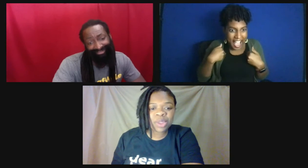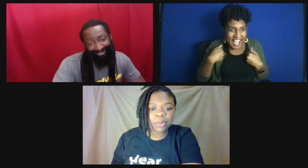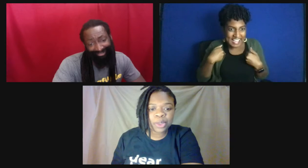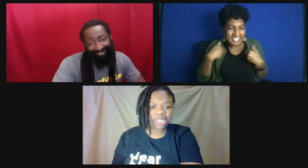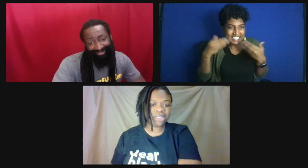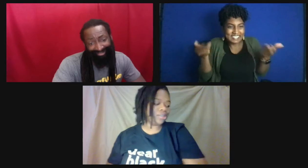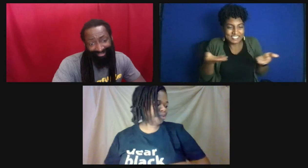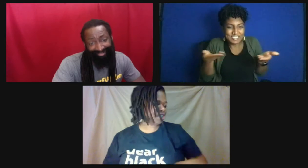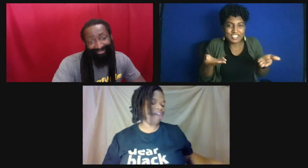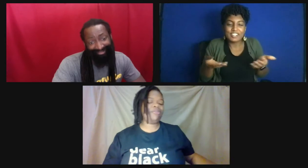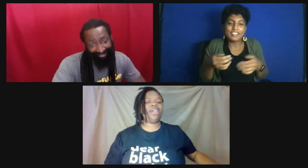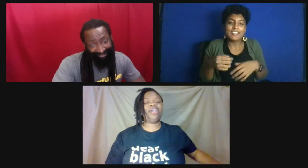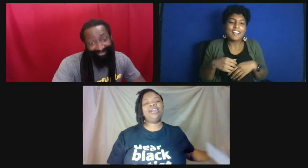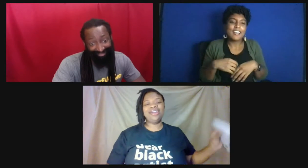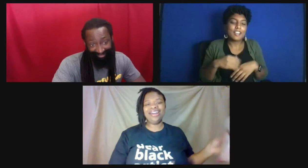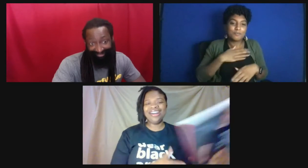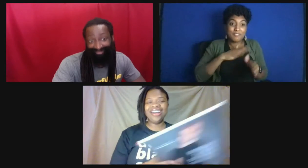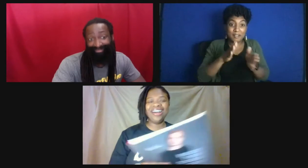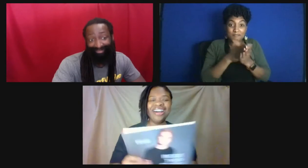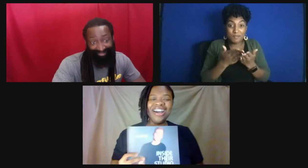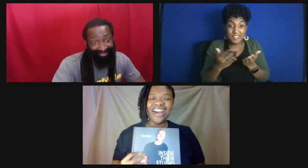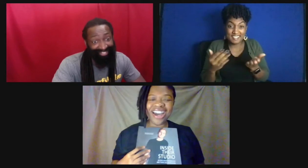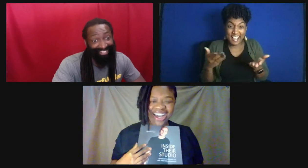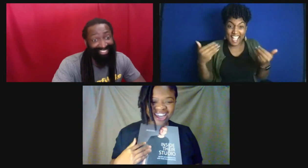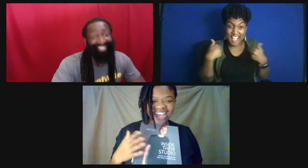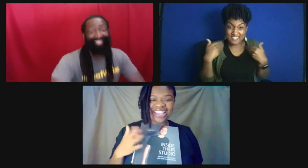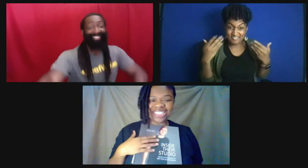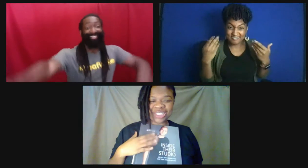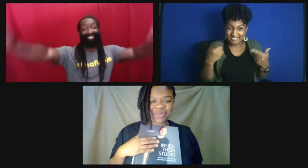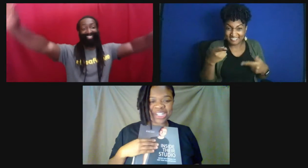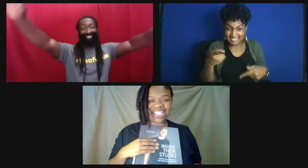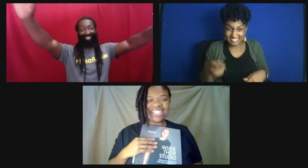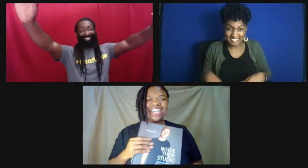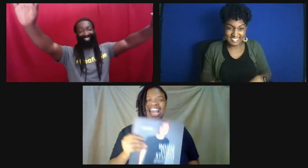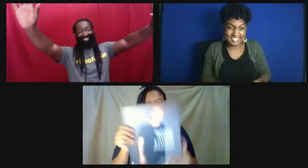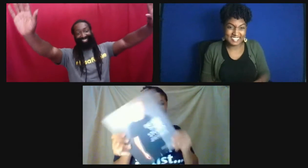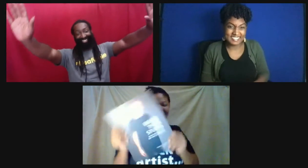Even with the book which I have right here, this the book.